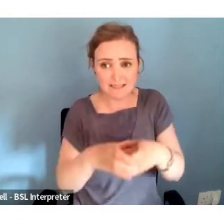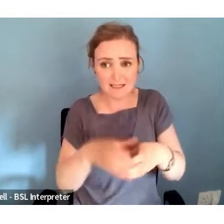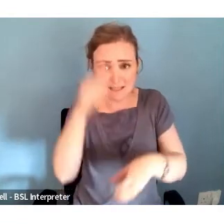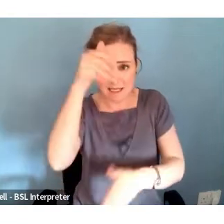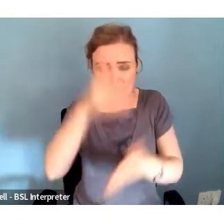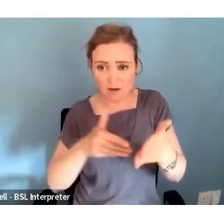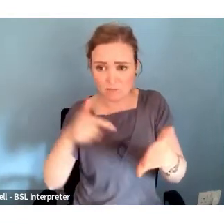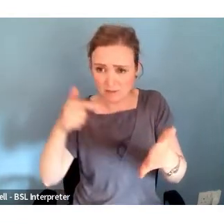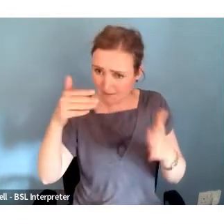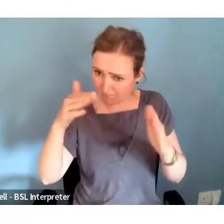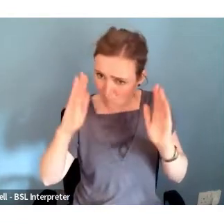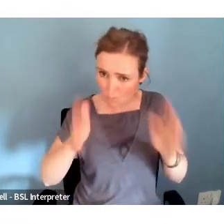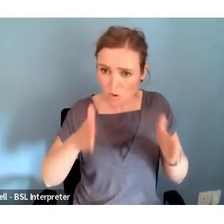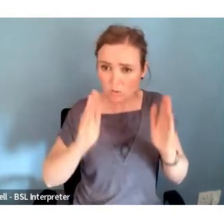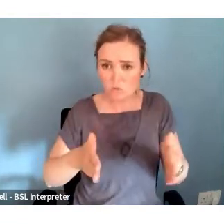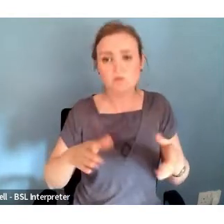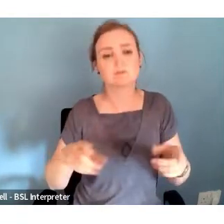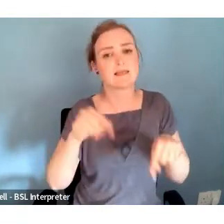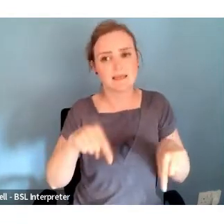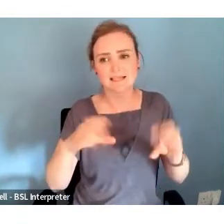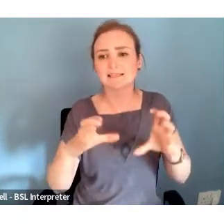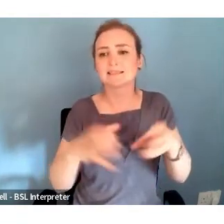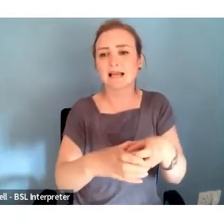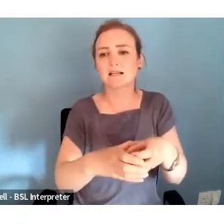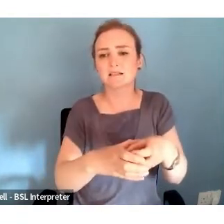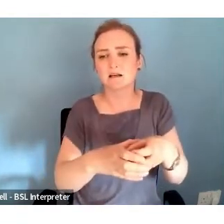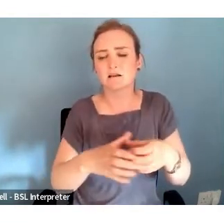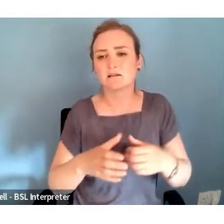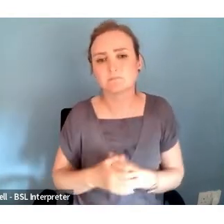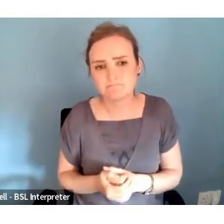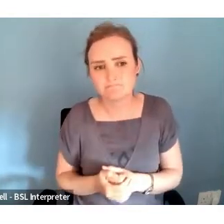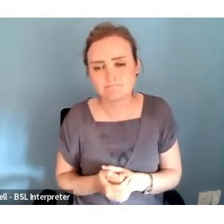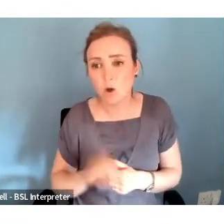, must have experience in this sector. Two things happen, then.